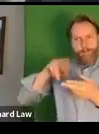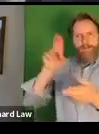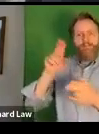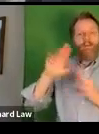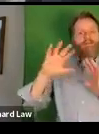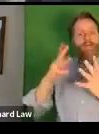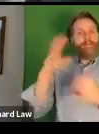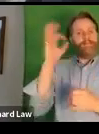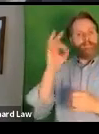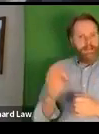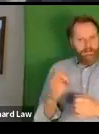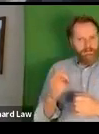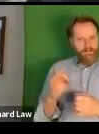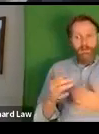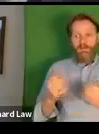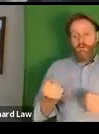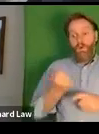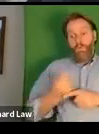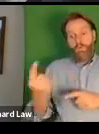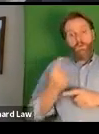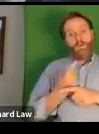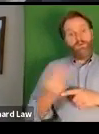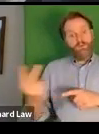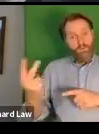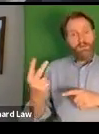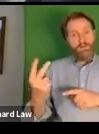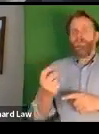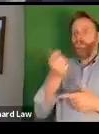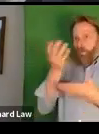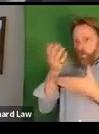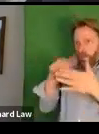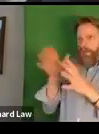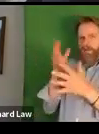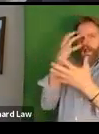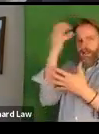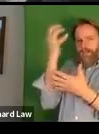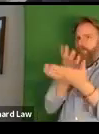talks and we will be making it clear we cannot settle for those amounts then